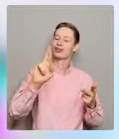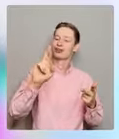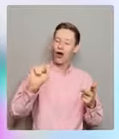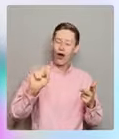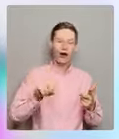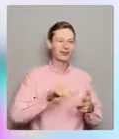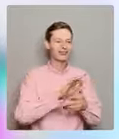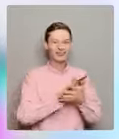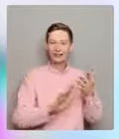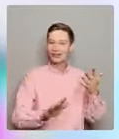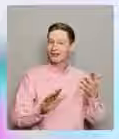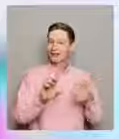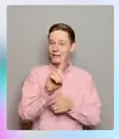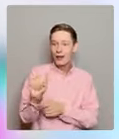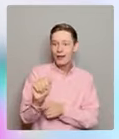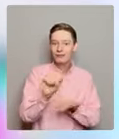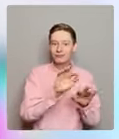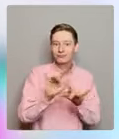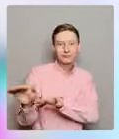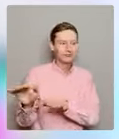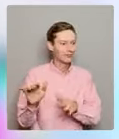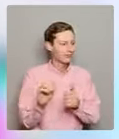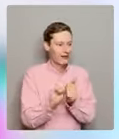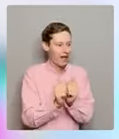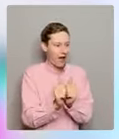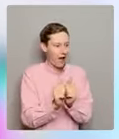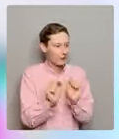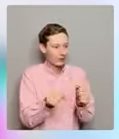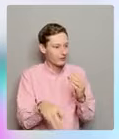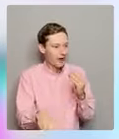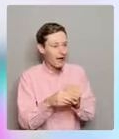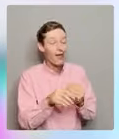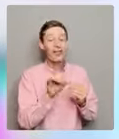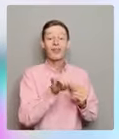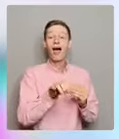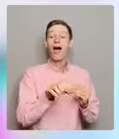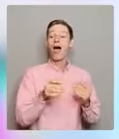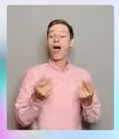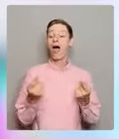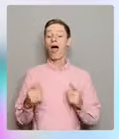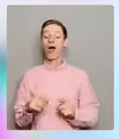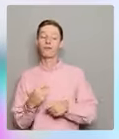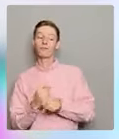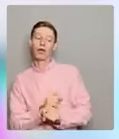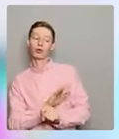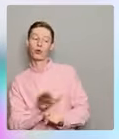more welcome in your game. And hey, guess what? That has the side benefit of making your games